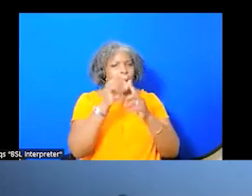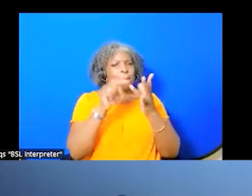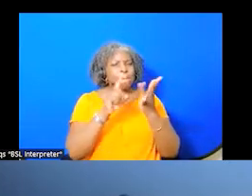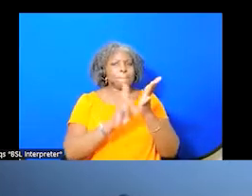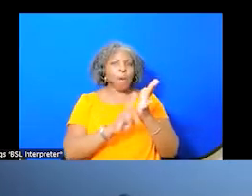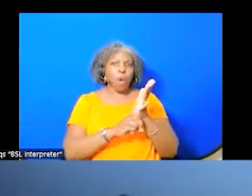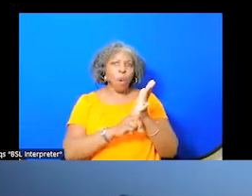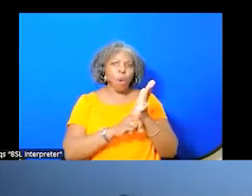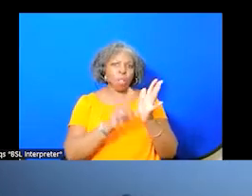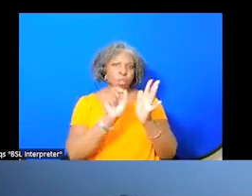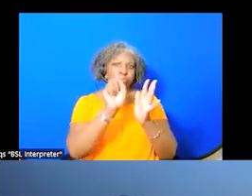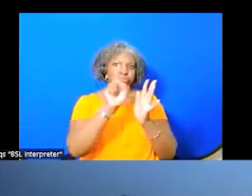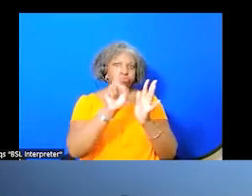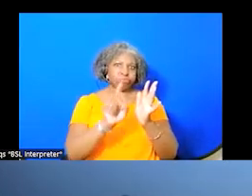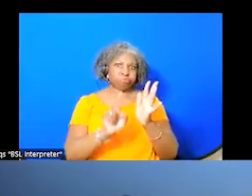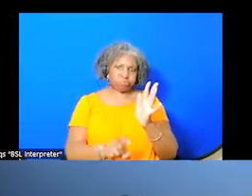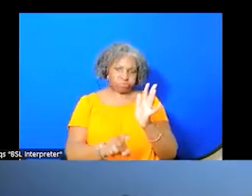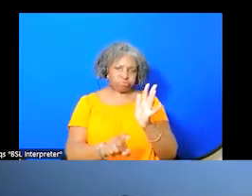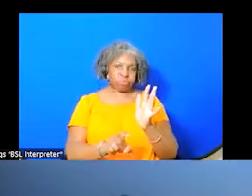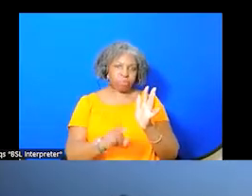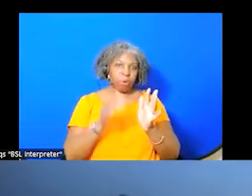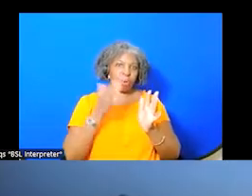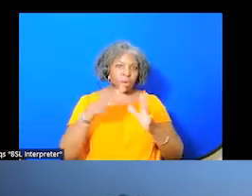Is that correct? Hopefully it comes up…No,